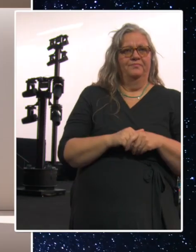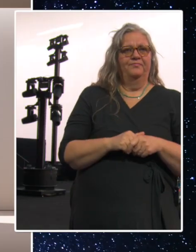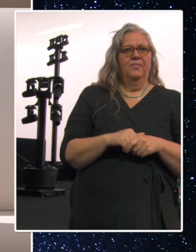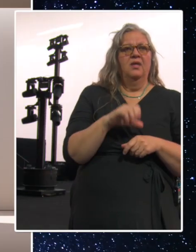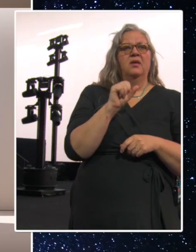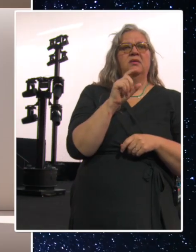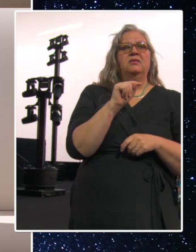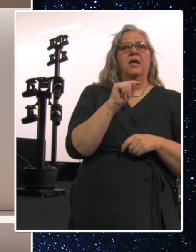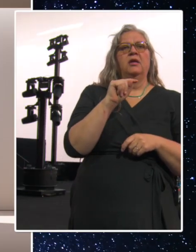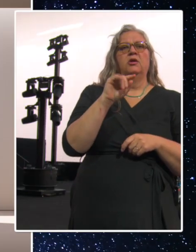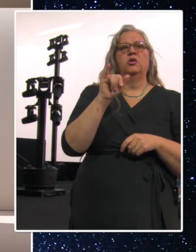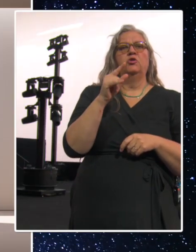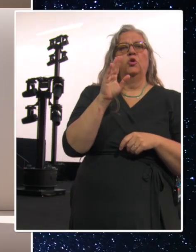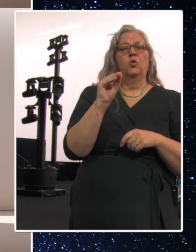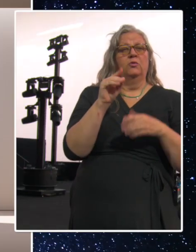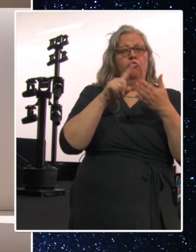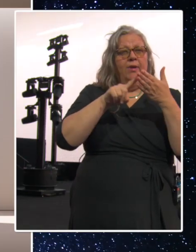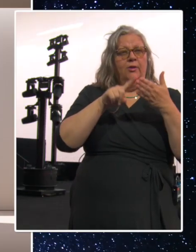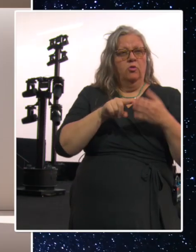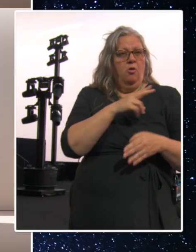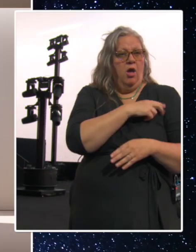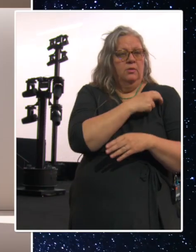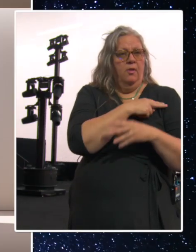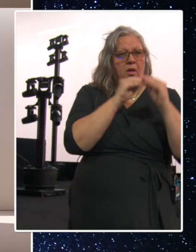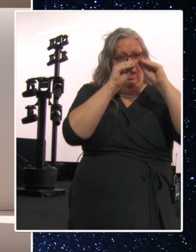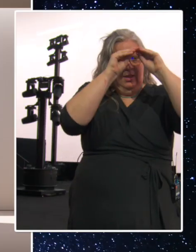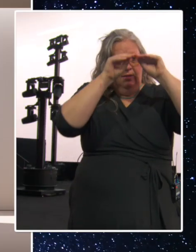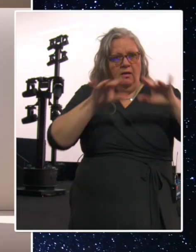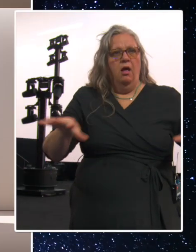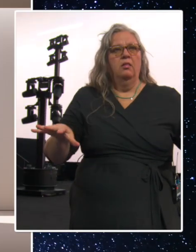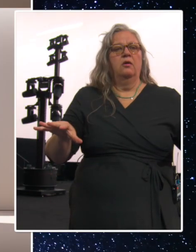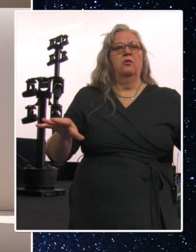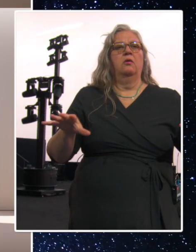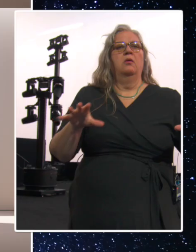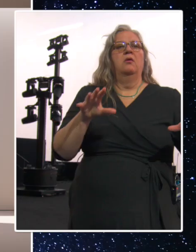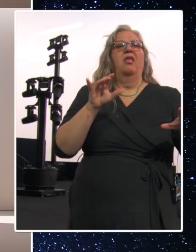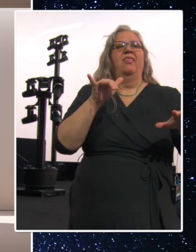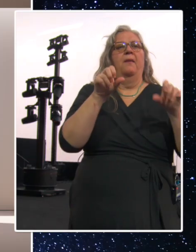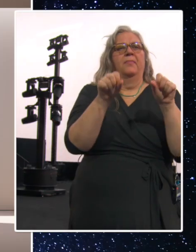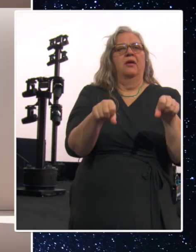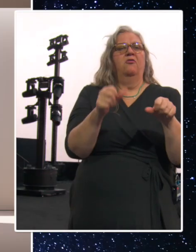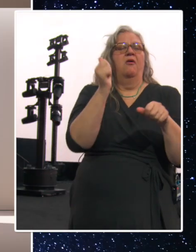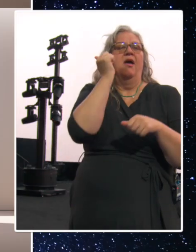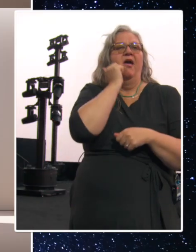St. Jude Children's Research Hospital is unleashing that potential every day,